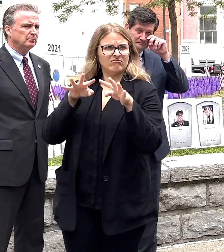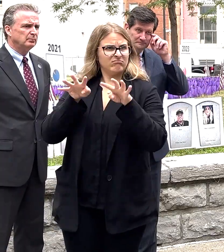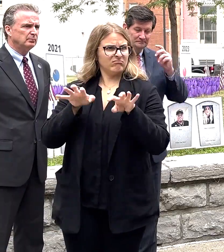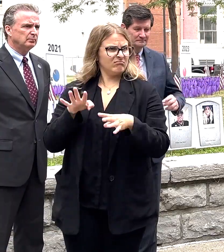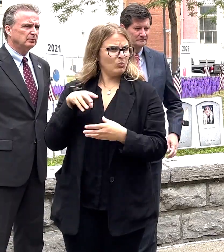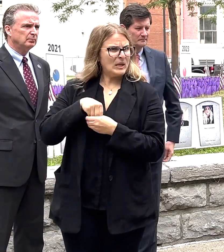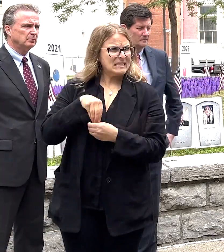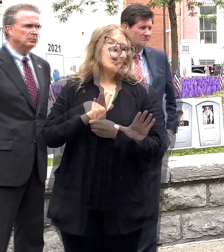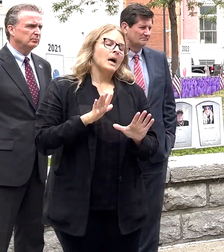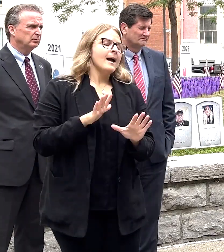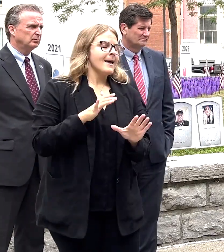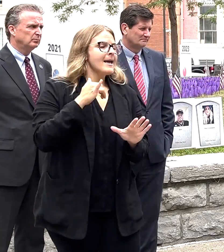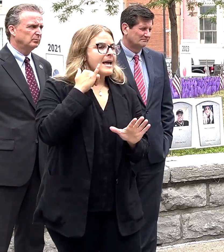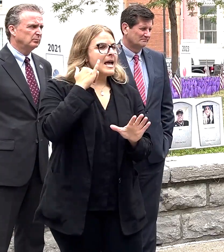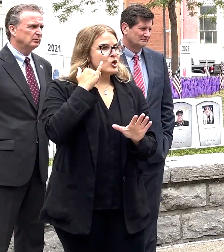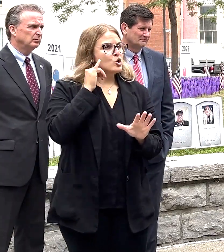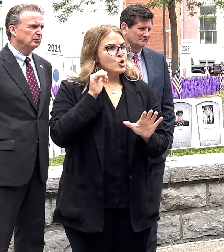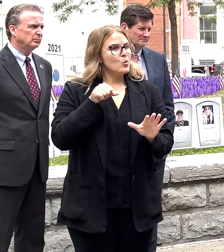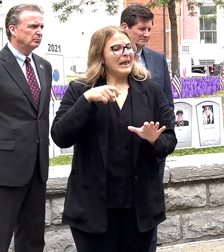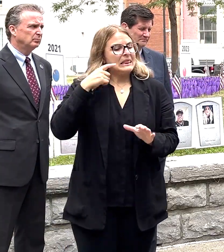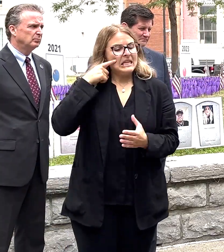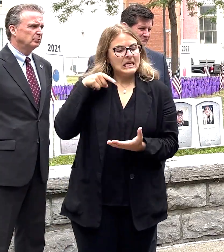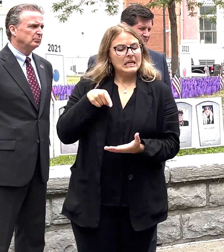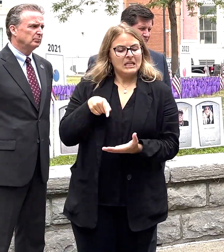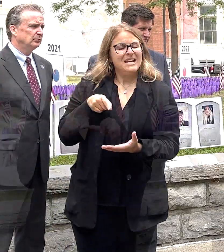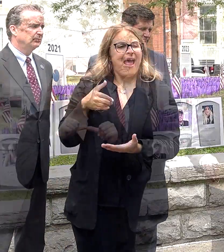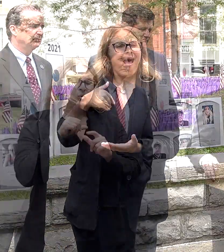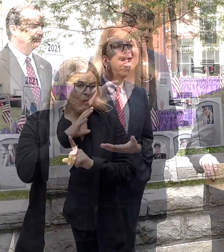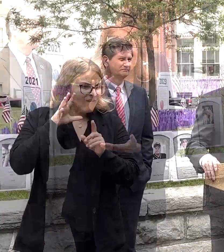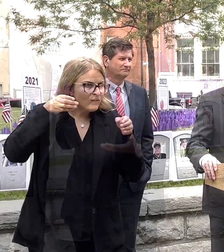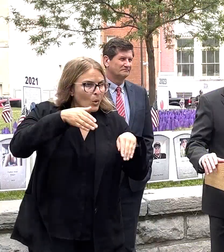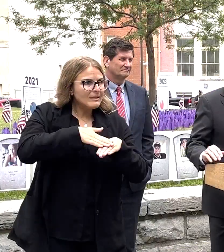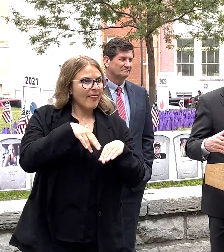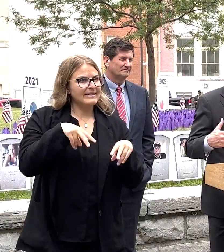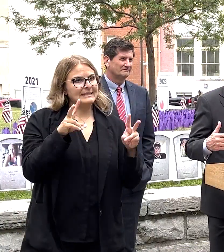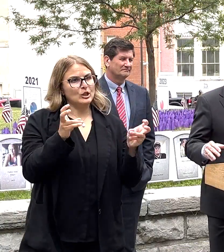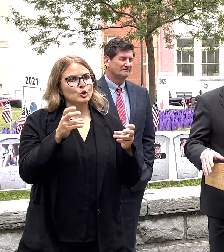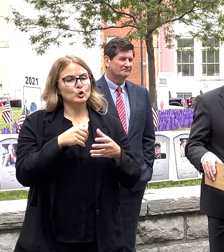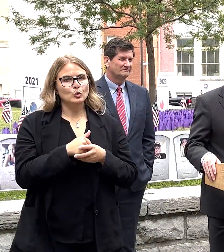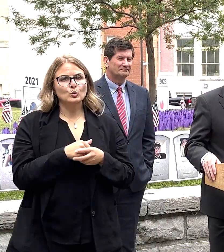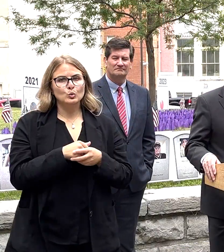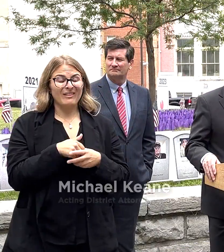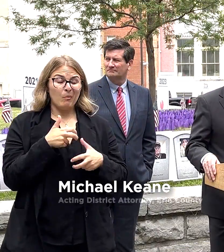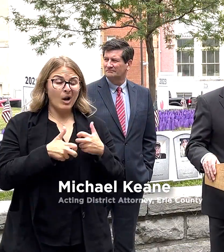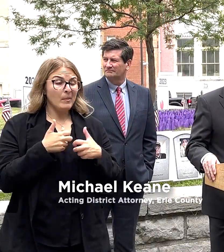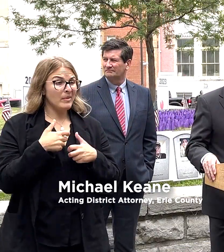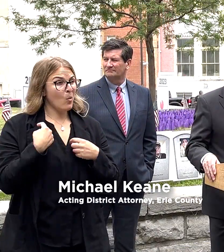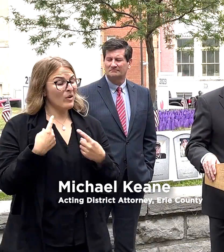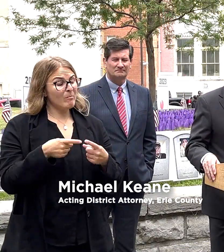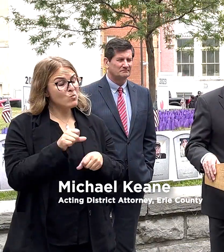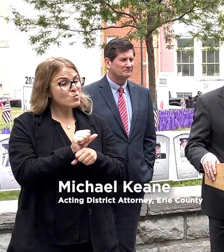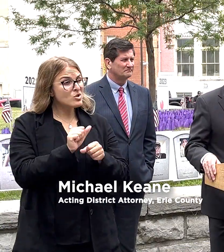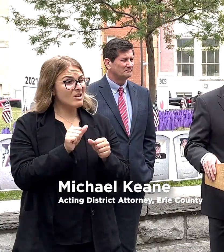And you can just bet that it had some level of fentanyl in it. This is a problem that we've been dealing with in the District Attorney's Office